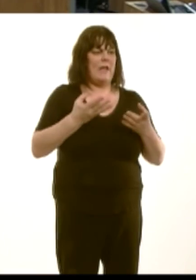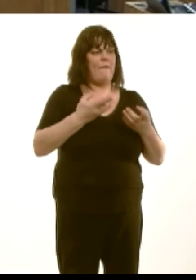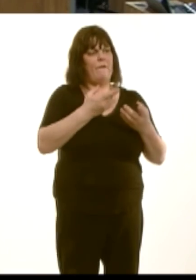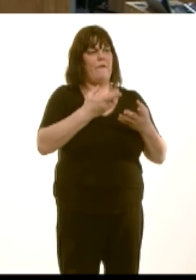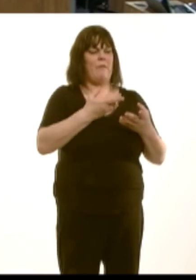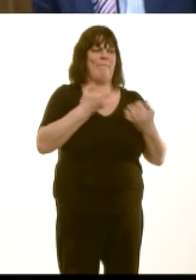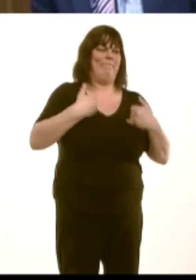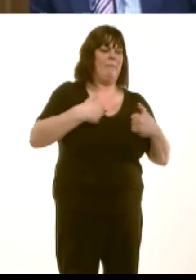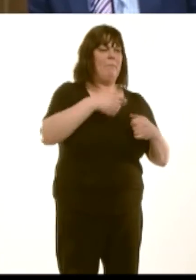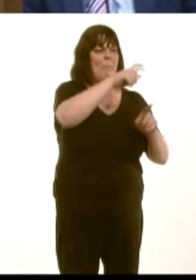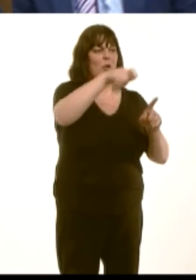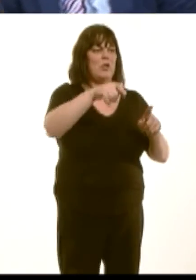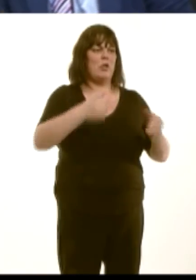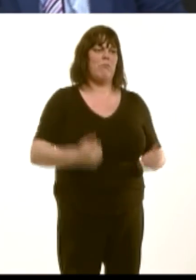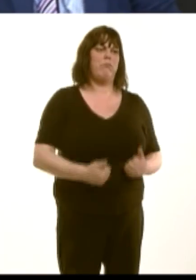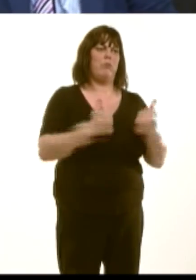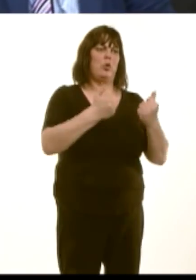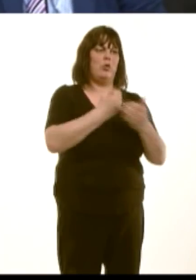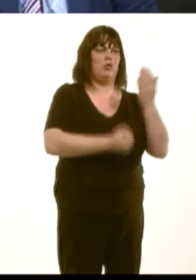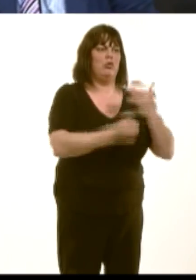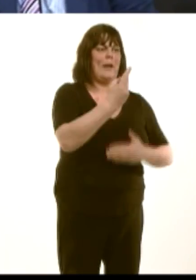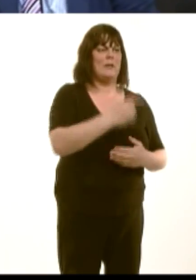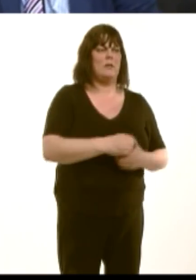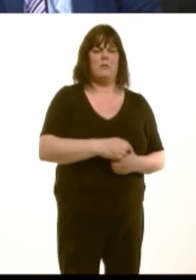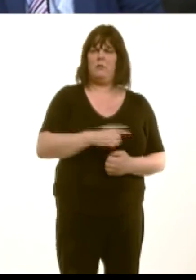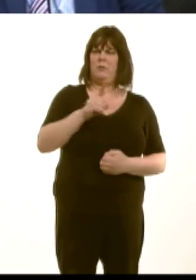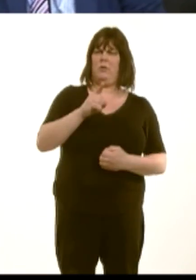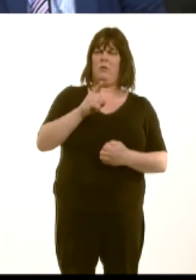Carwyn Jones: I challenge the Conservative Party to name a single life-saving drug that